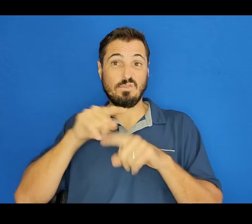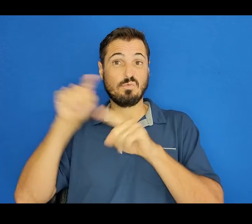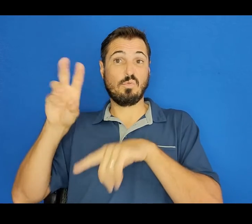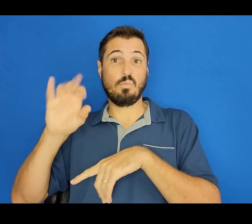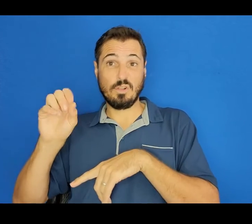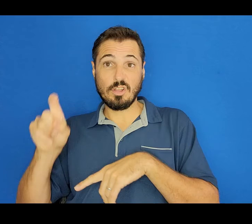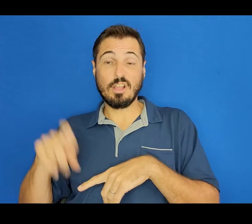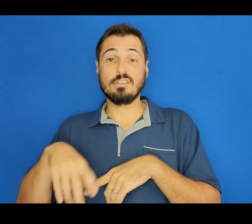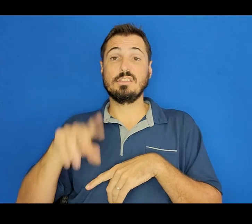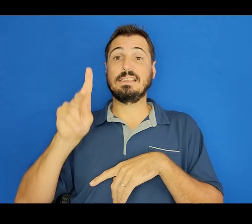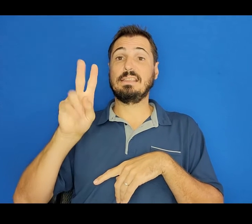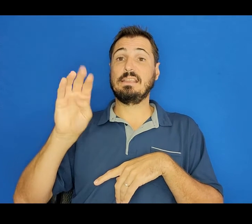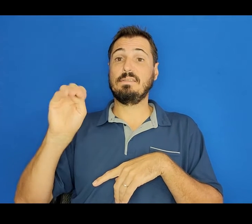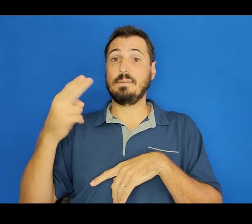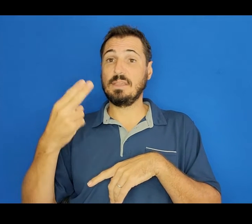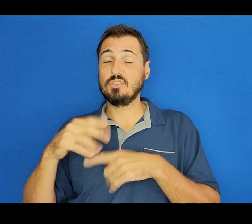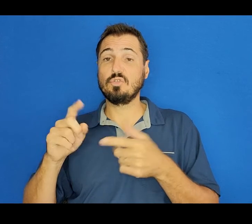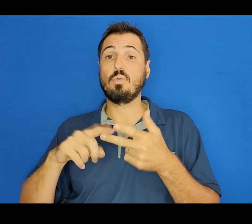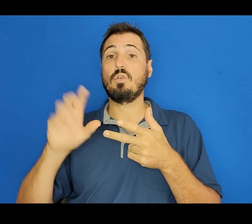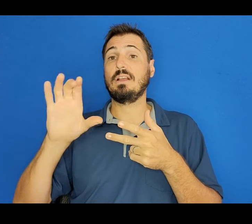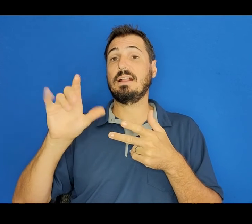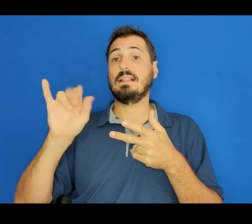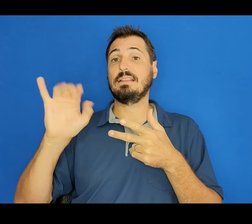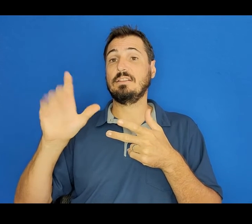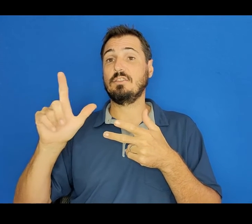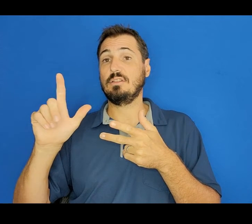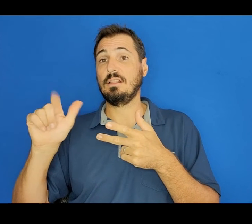For a full list, visit Kauai.gov/COVIDtest